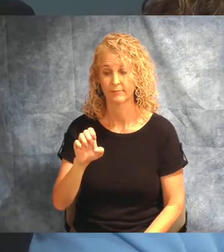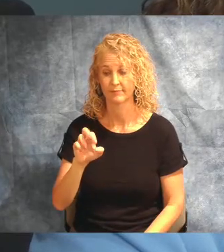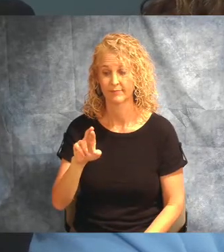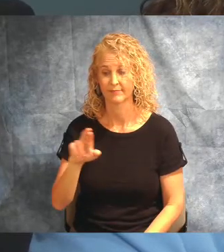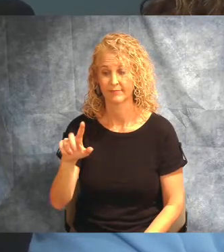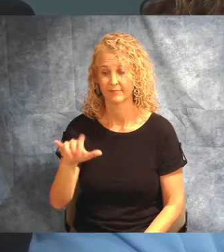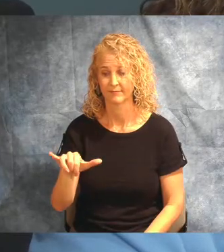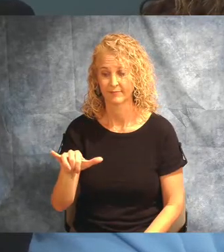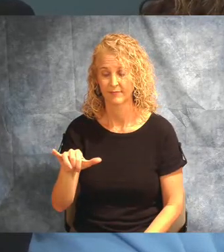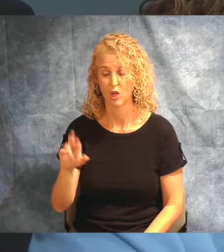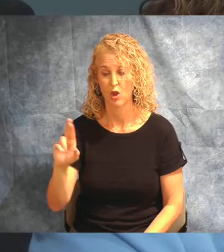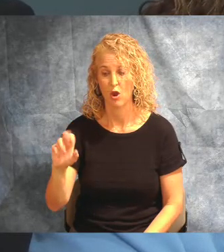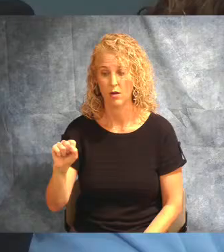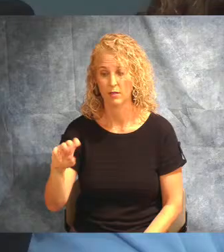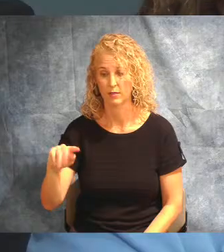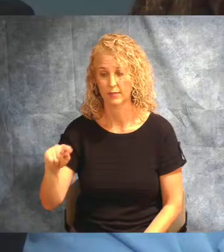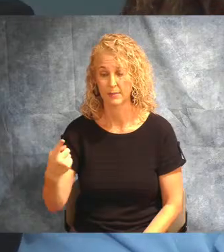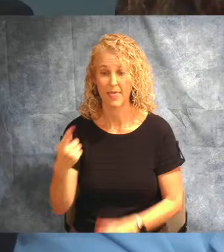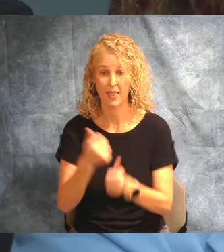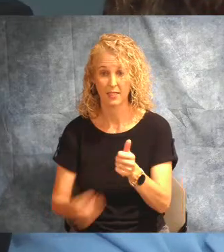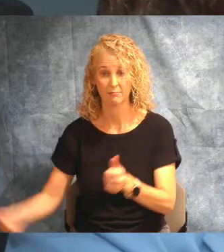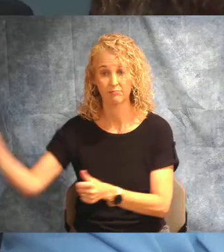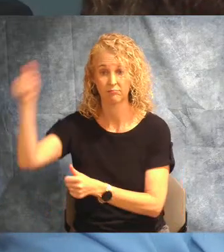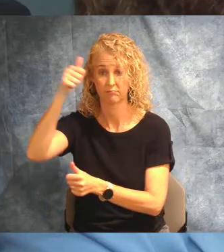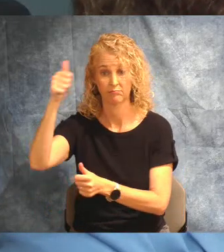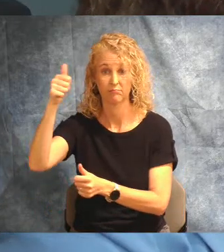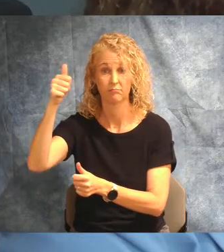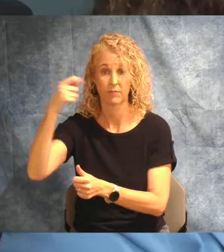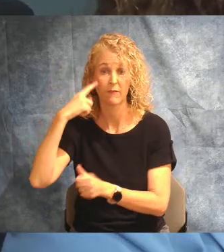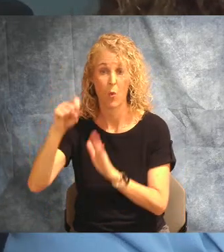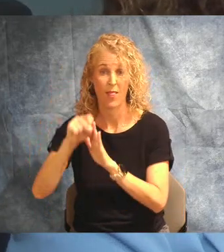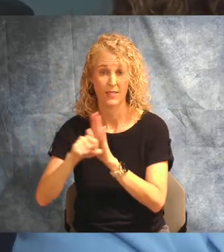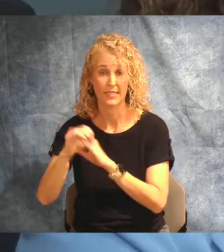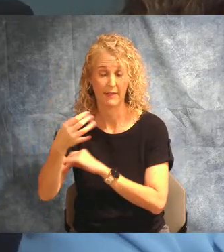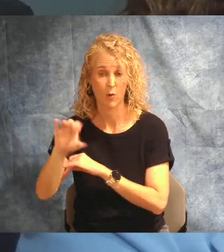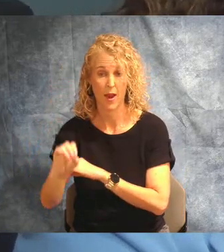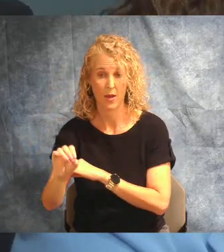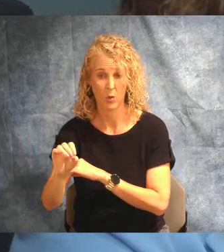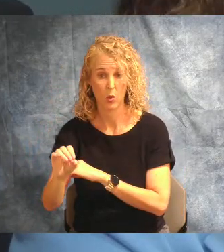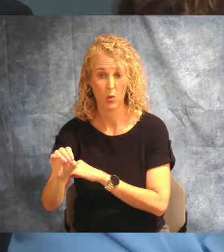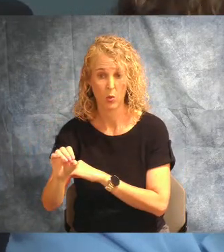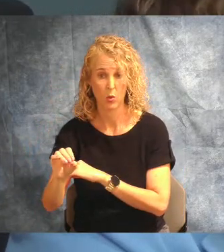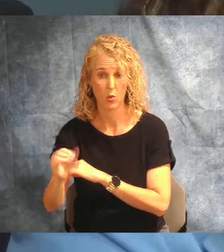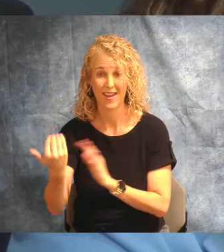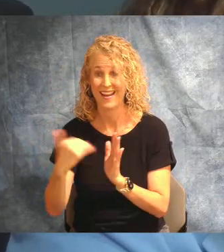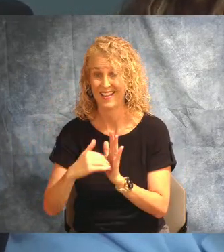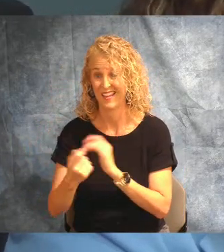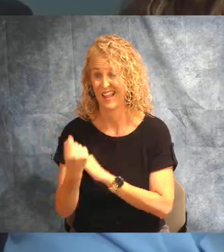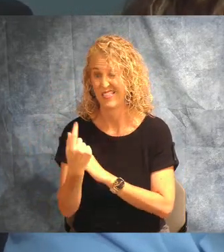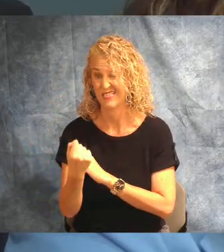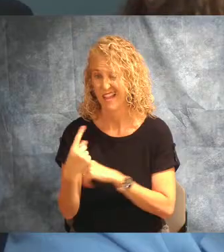the Imperial deputy of the desert of the state of Ohio and again 11 different states will be here.